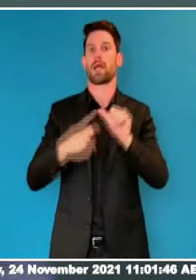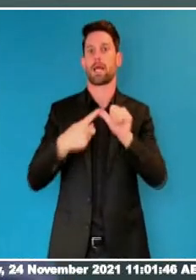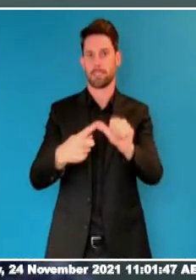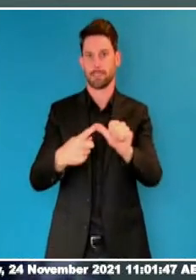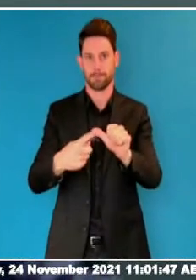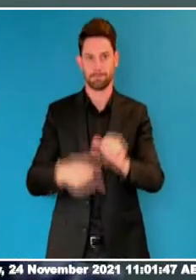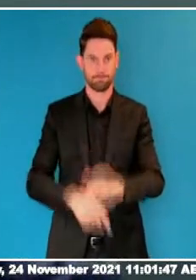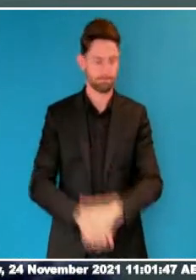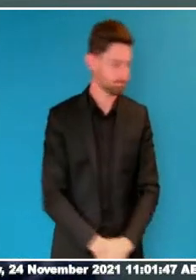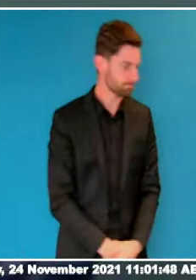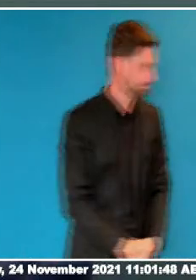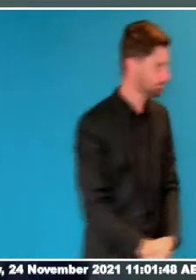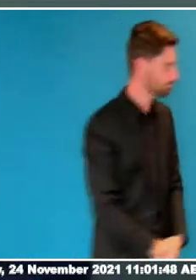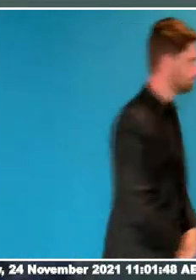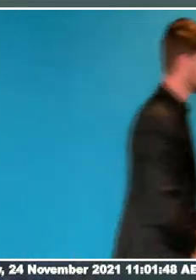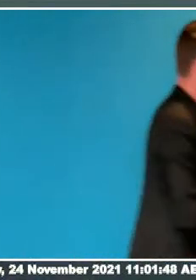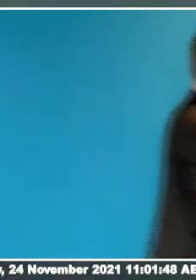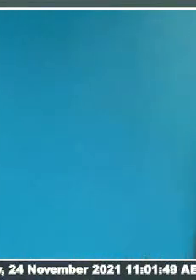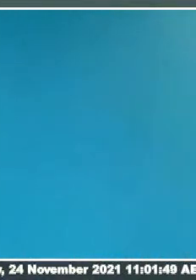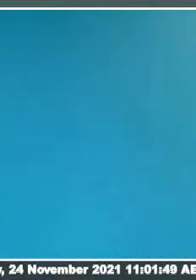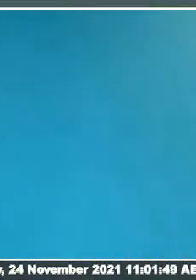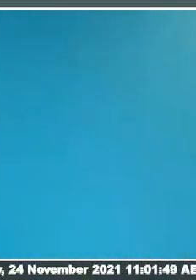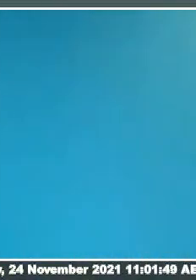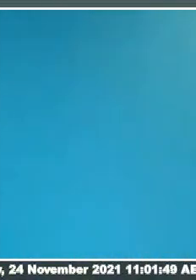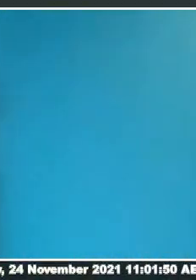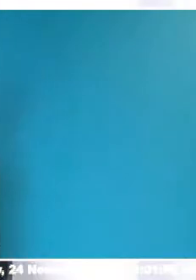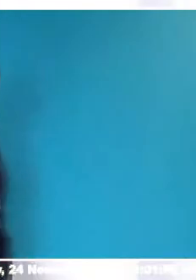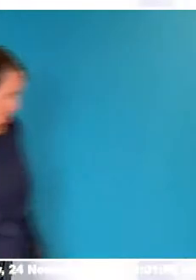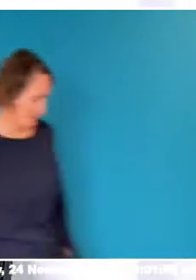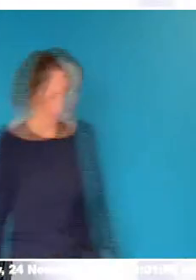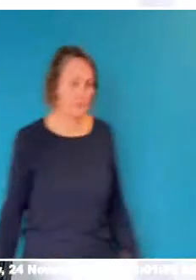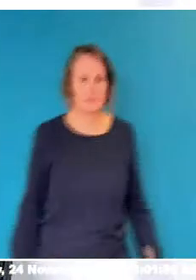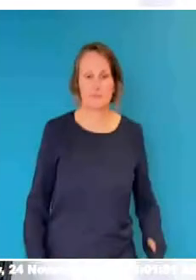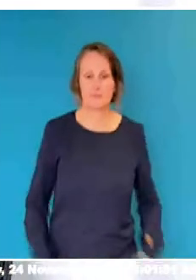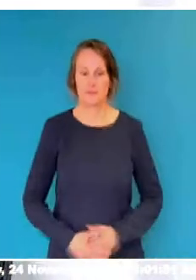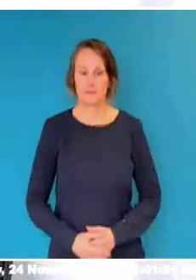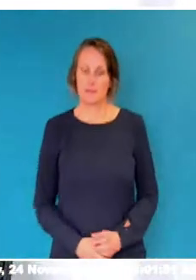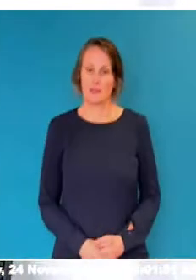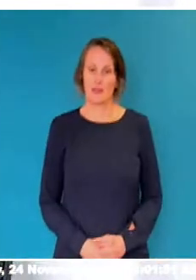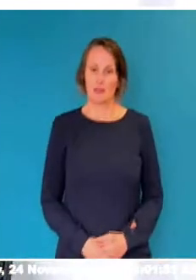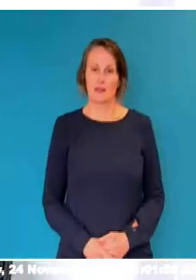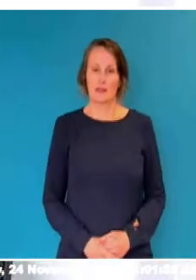Would your capacity to provide this information have been assisted by better